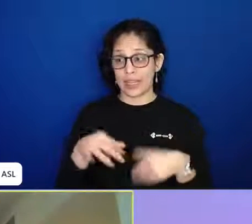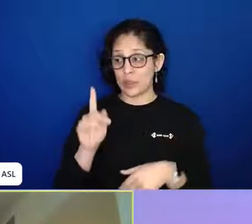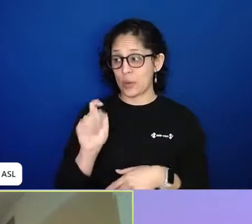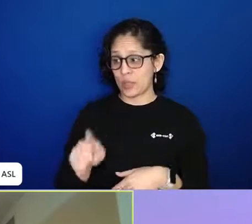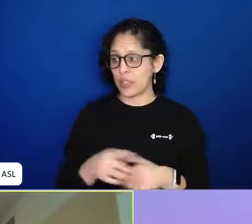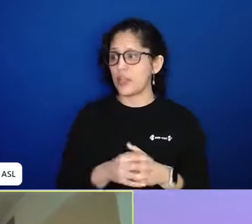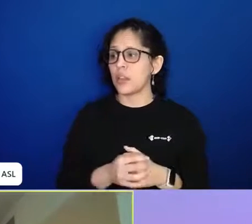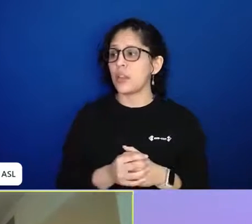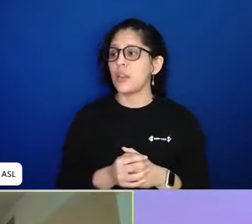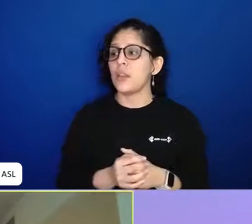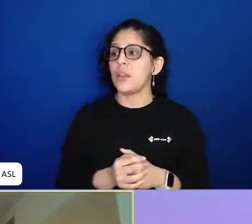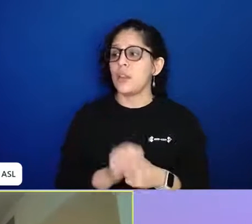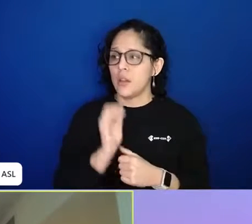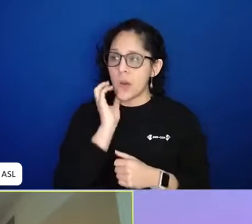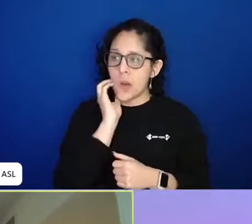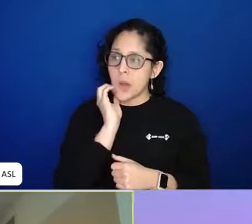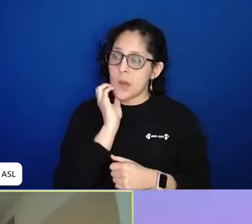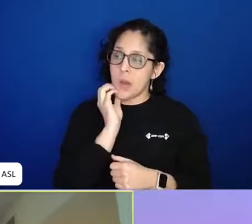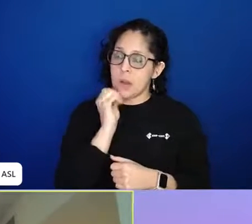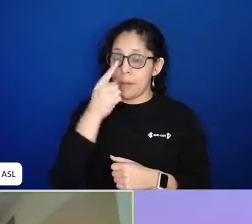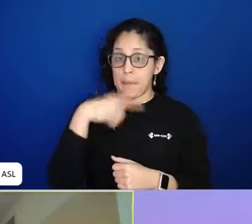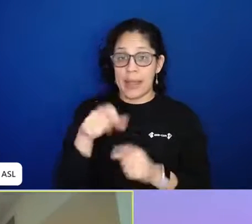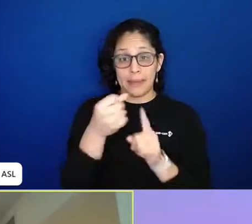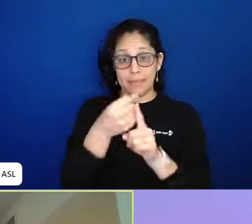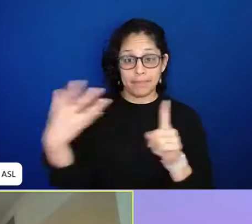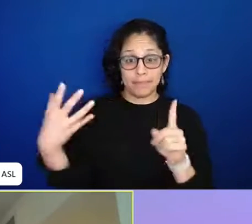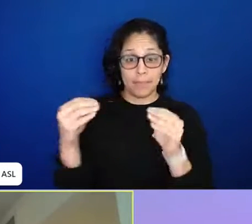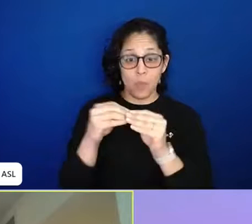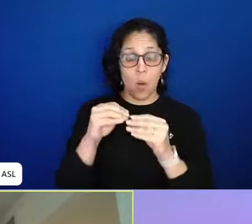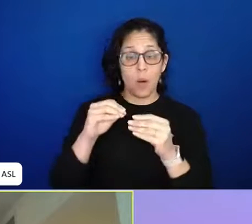that are often seen. Great examples.